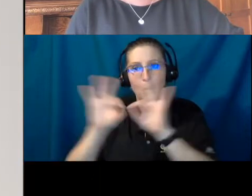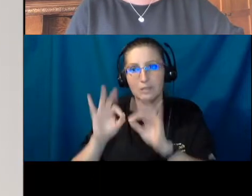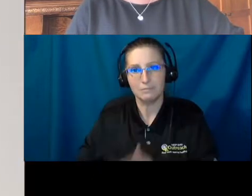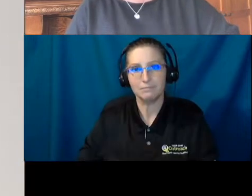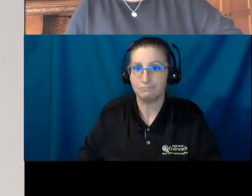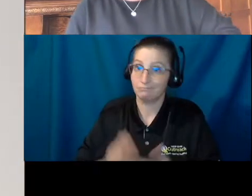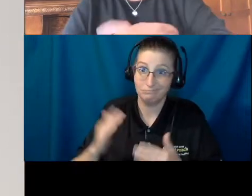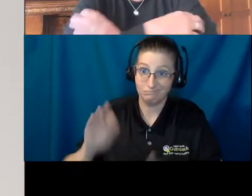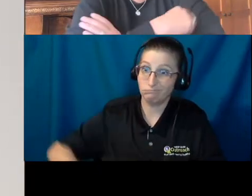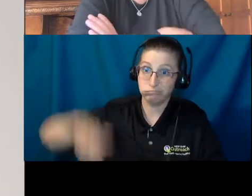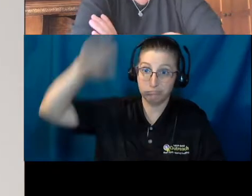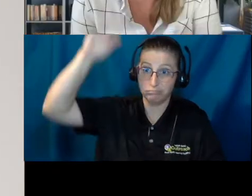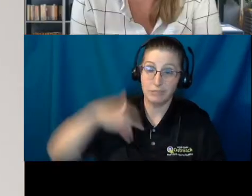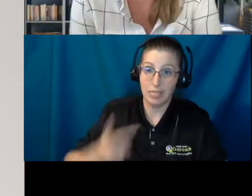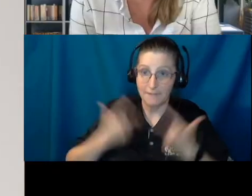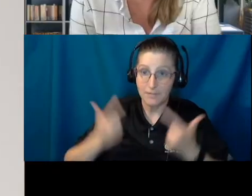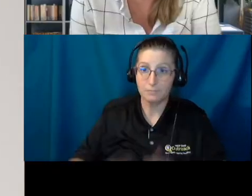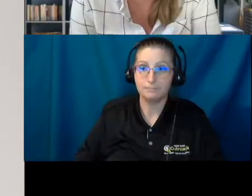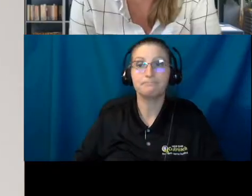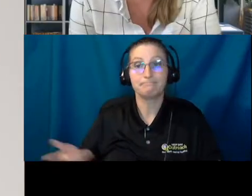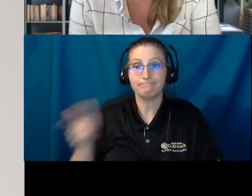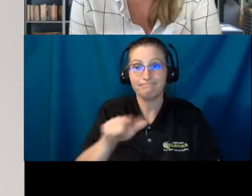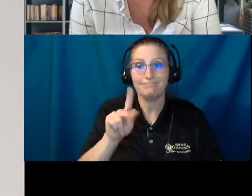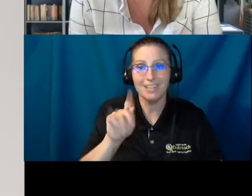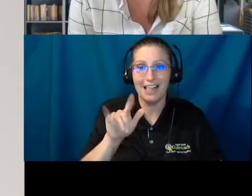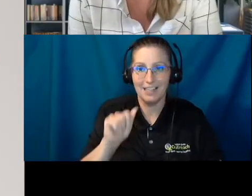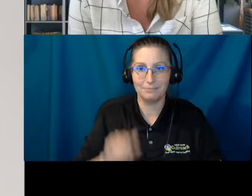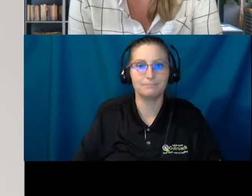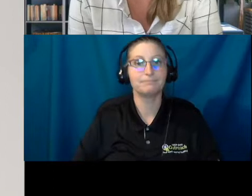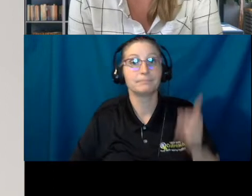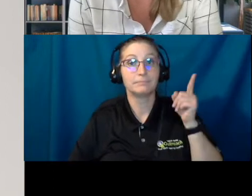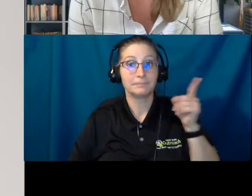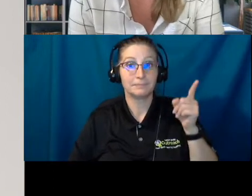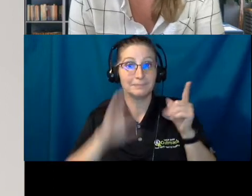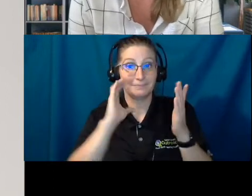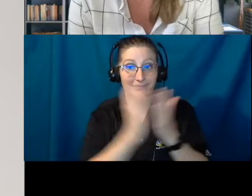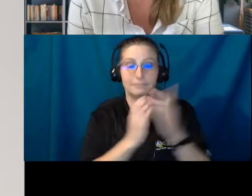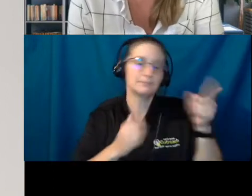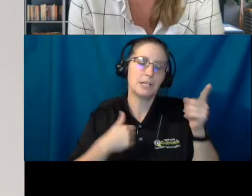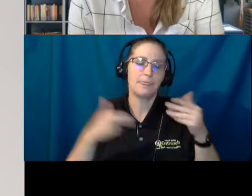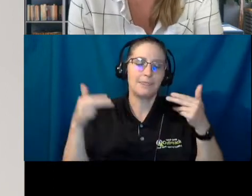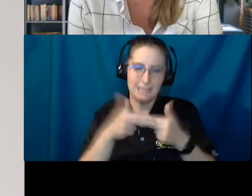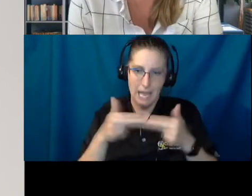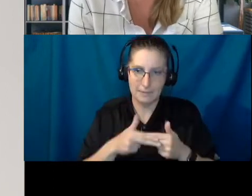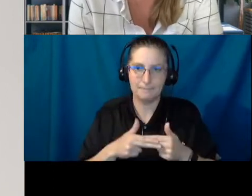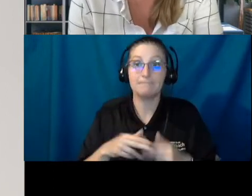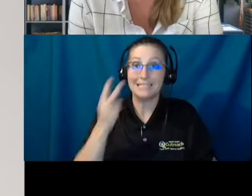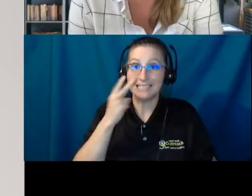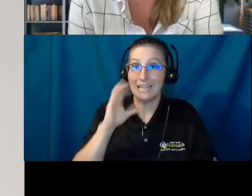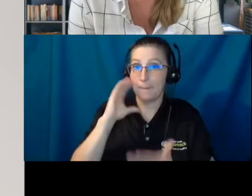Kayla Coburn: Okay so on this picture, I mean, on this slide, there's a picture of me when